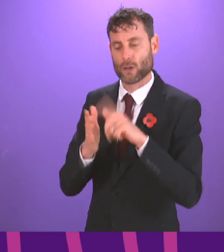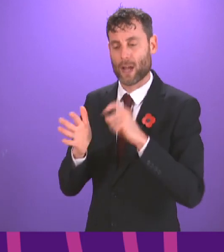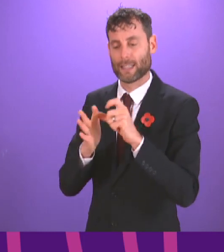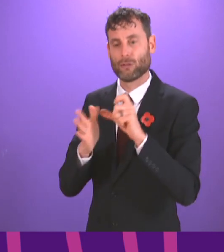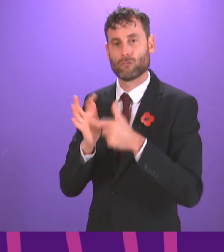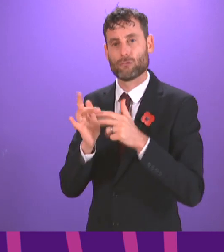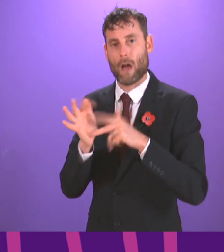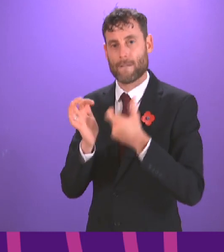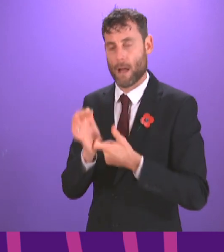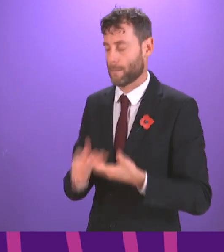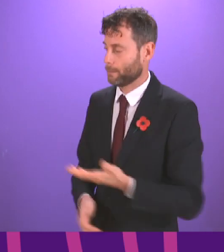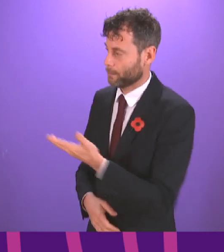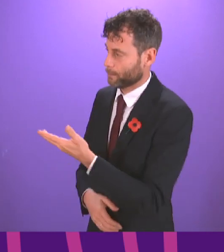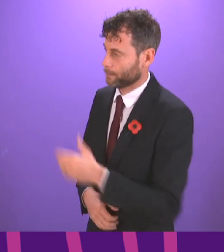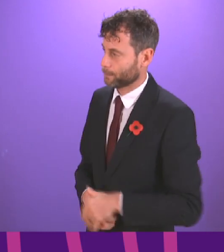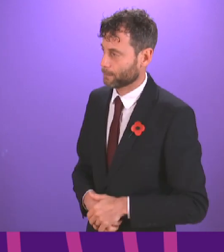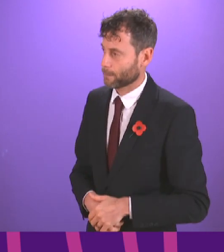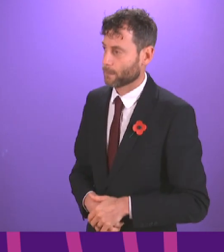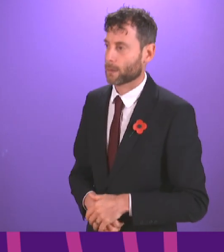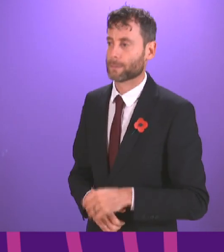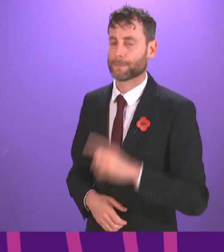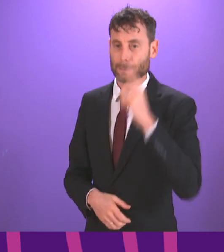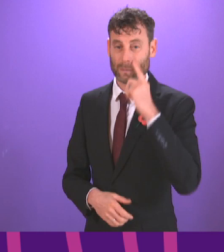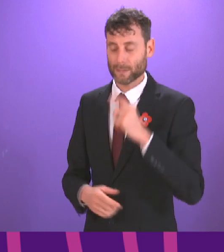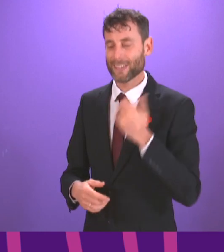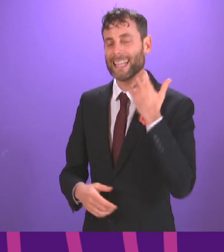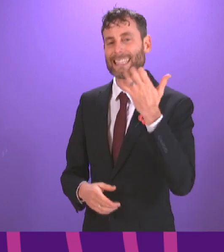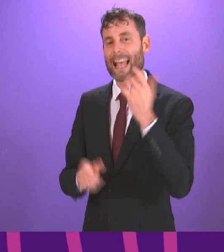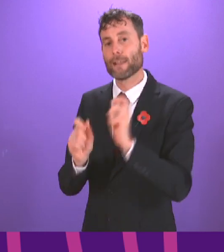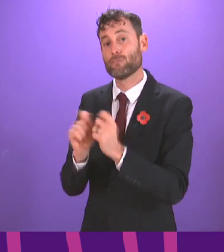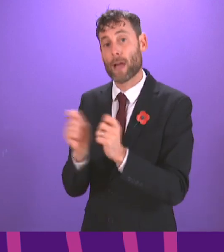Claire Baker: Today, the Daily Record reports on legal opinion